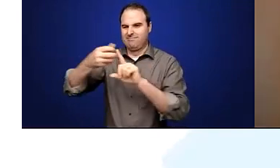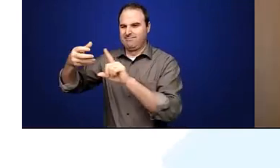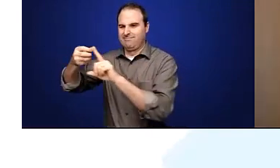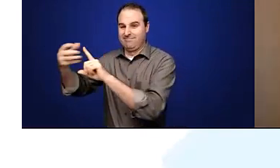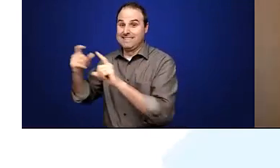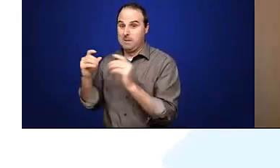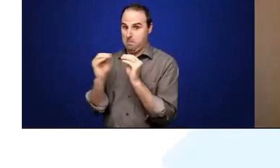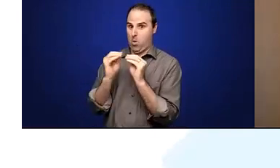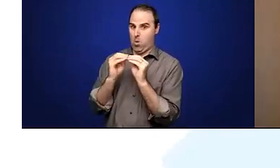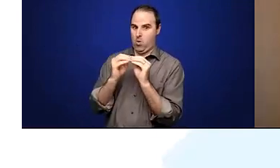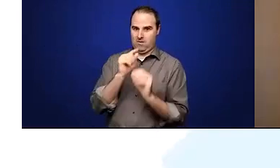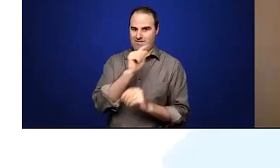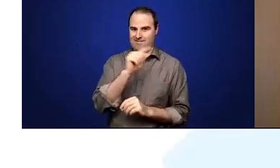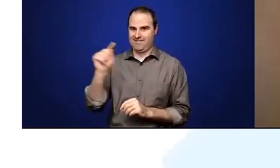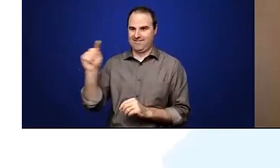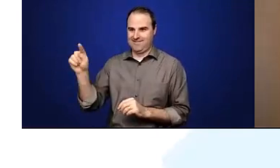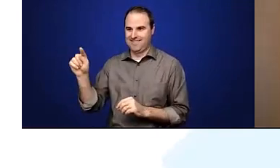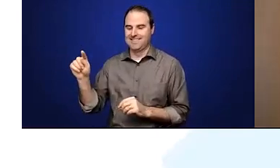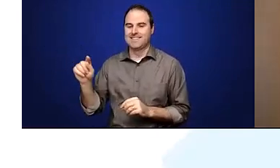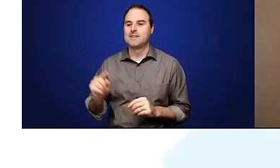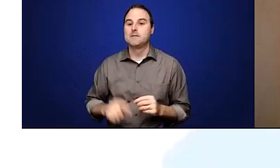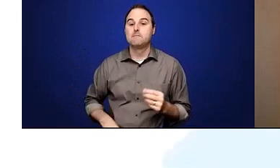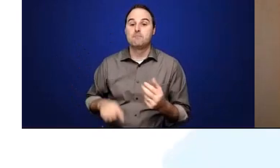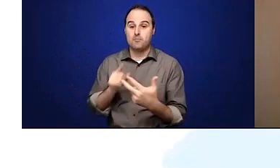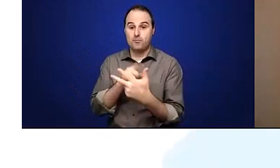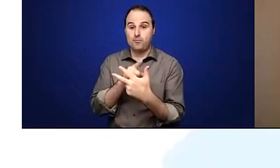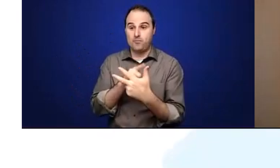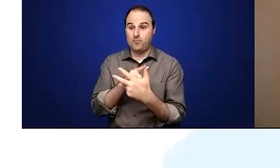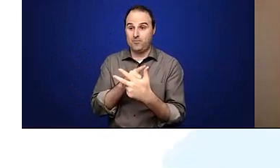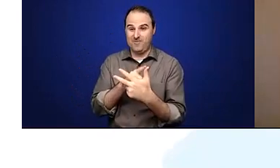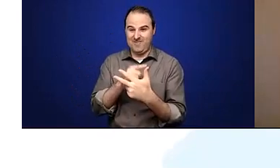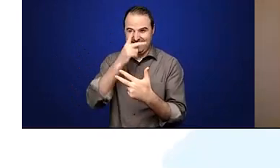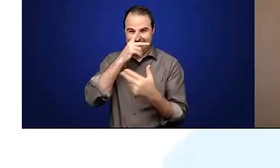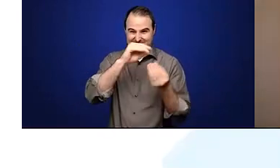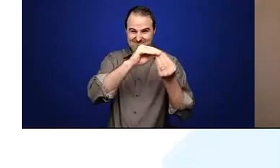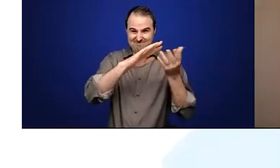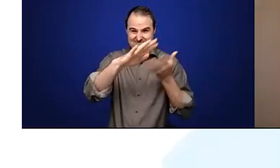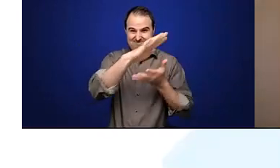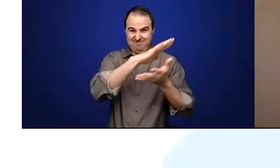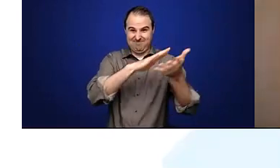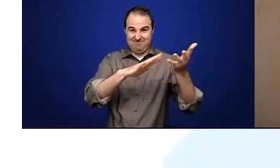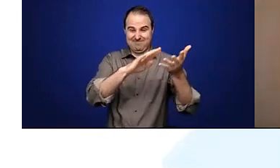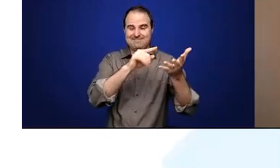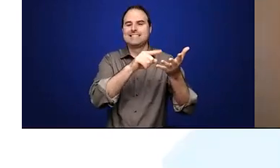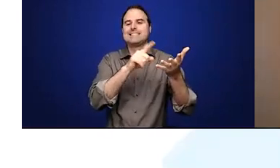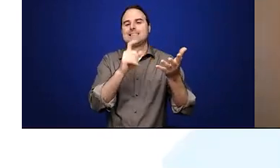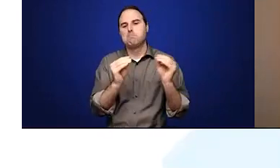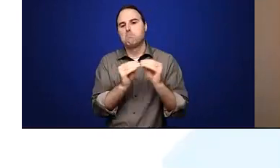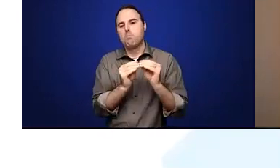so definitely more space. I think, one, thinking that 75 people are going to show up and then 20 more people show up, things